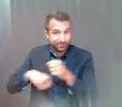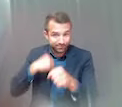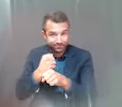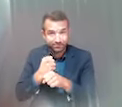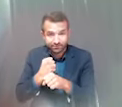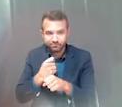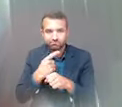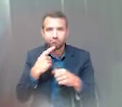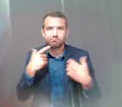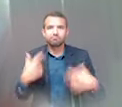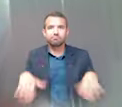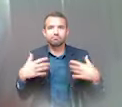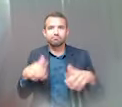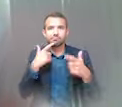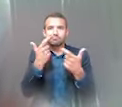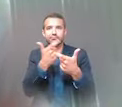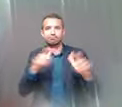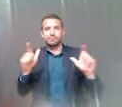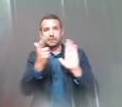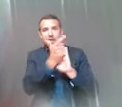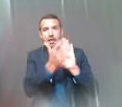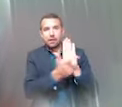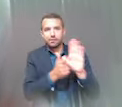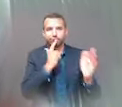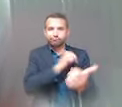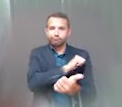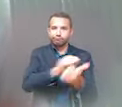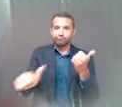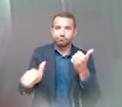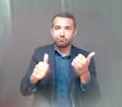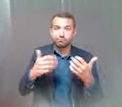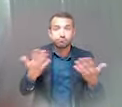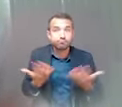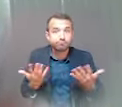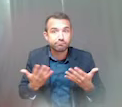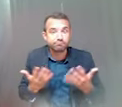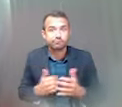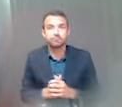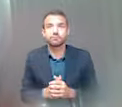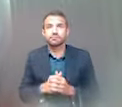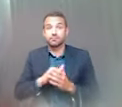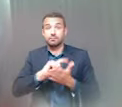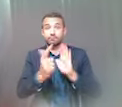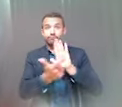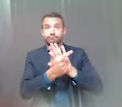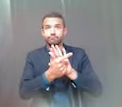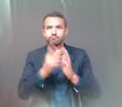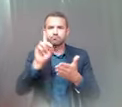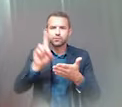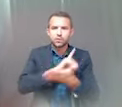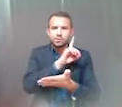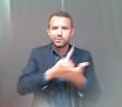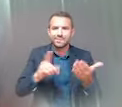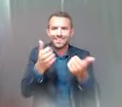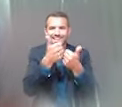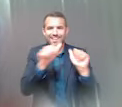a landmark legislation prohibiting the discrimination of people with disabilities in all aspects of public life.